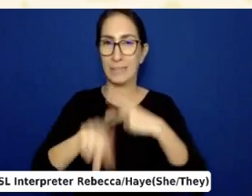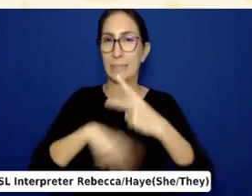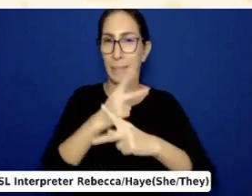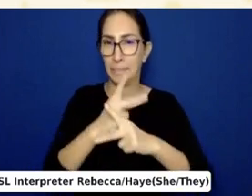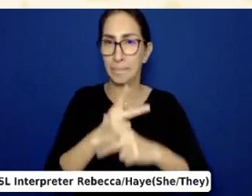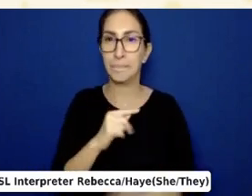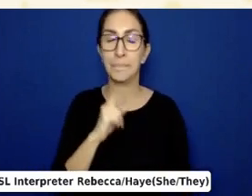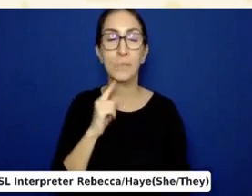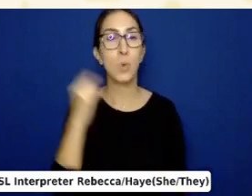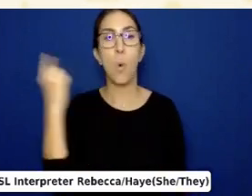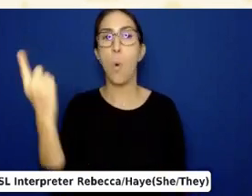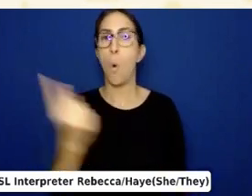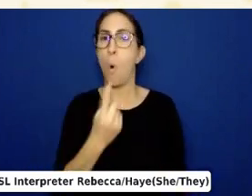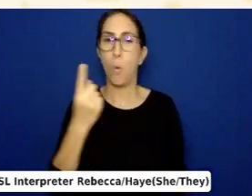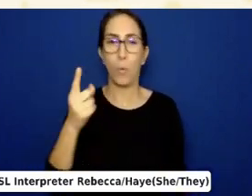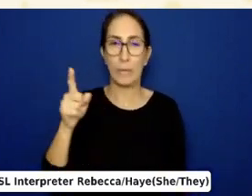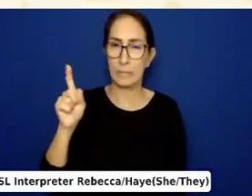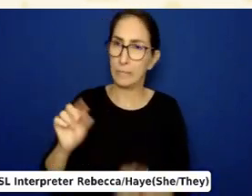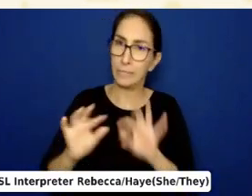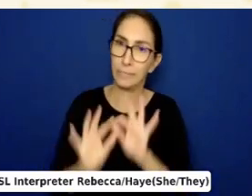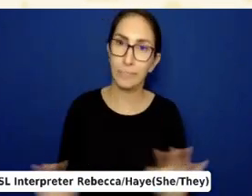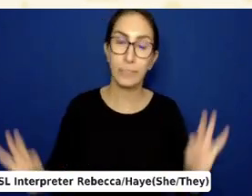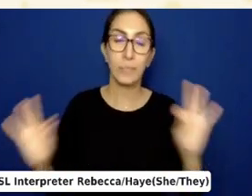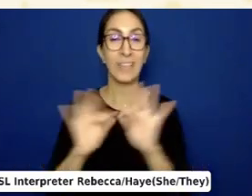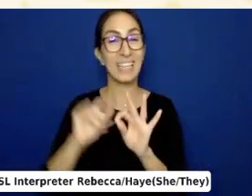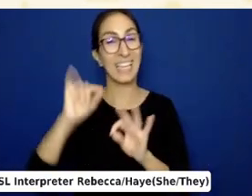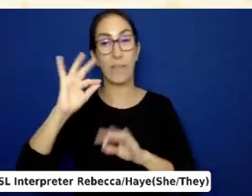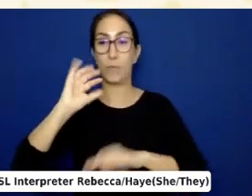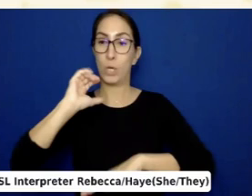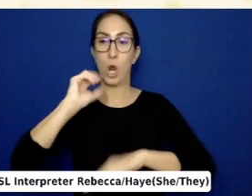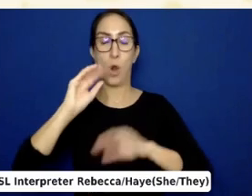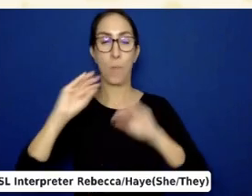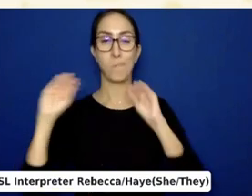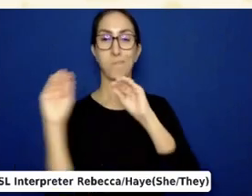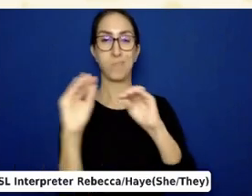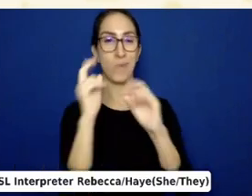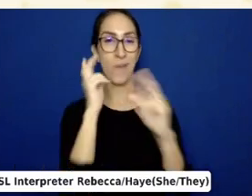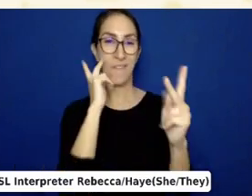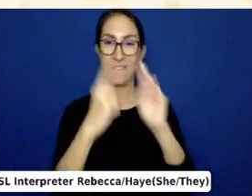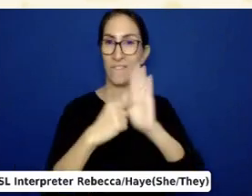When we are creating visualizations, we usually think or create personas